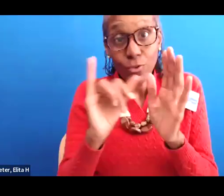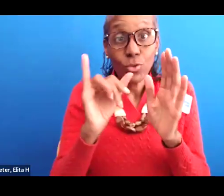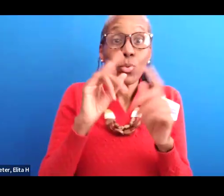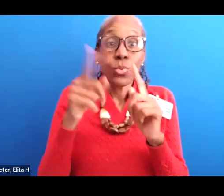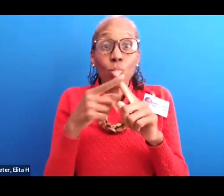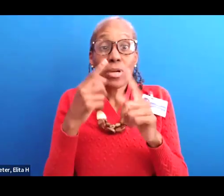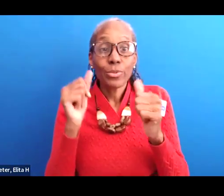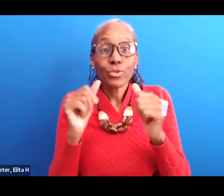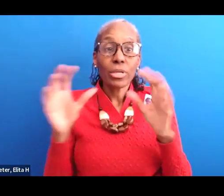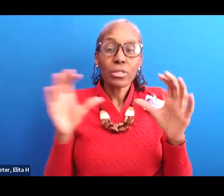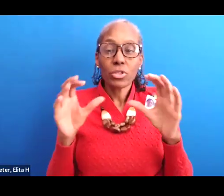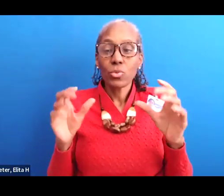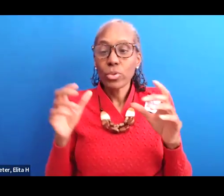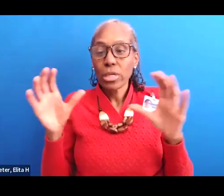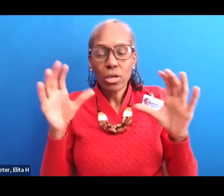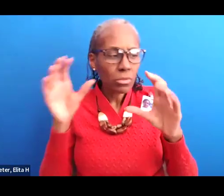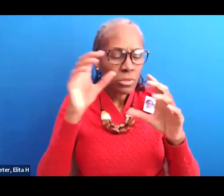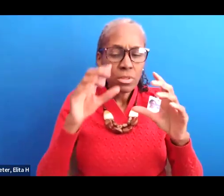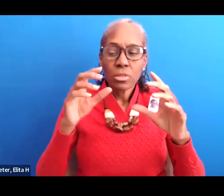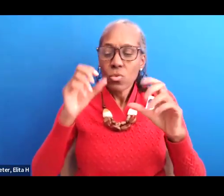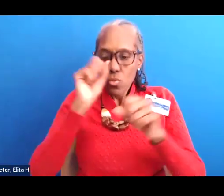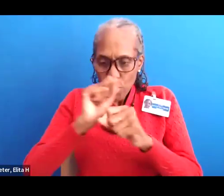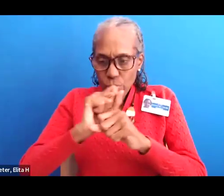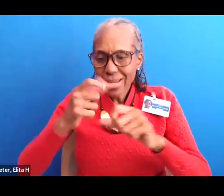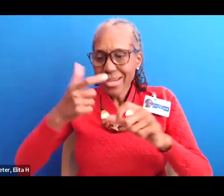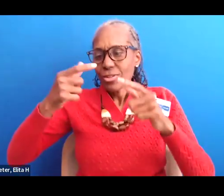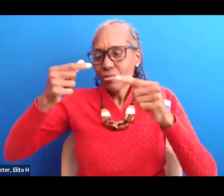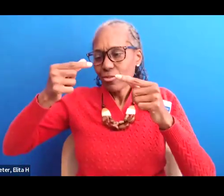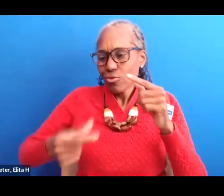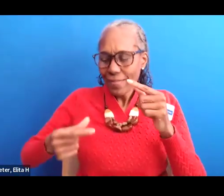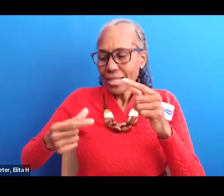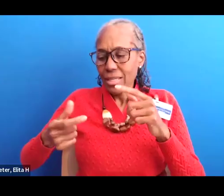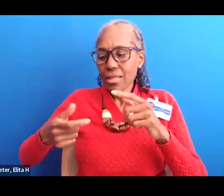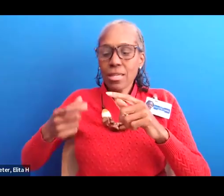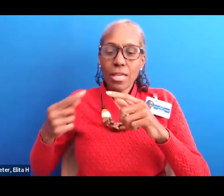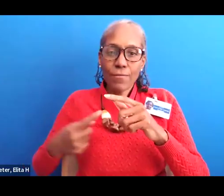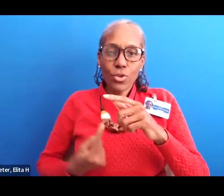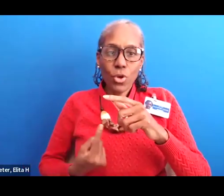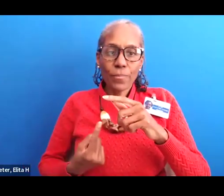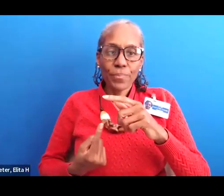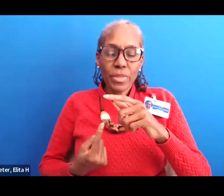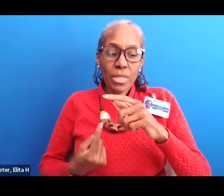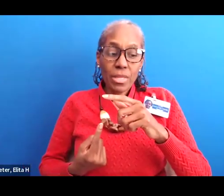try to do something, we're always working against gravity. If you move your arm this way, it's much easier than to